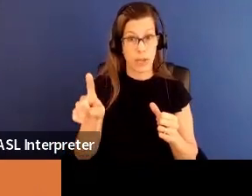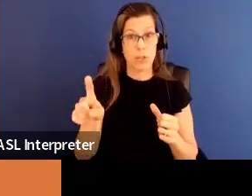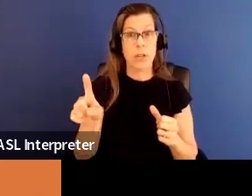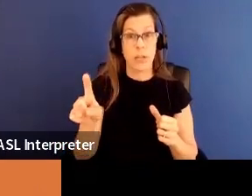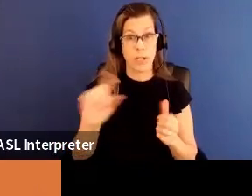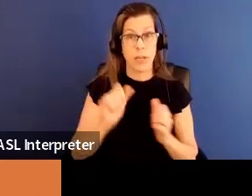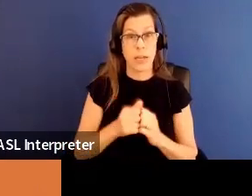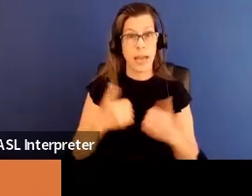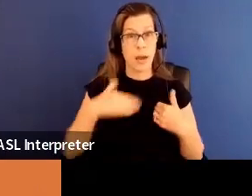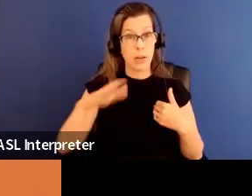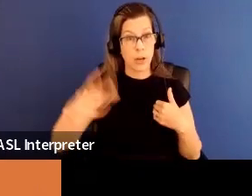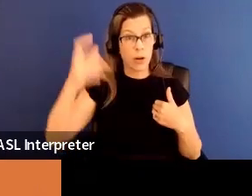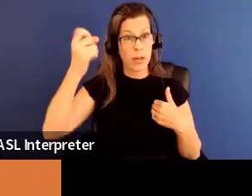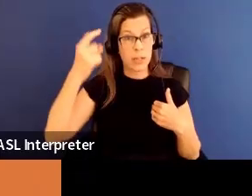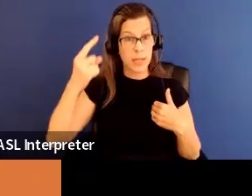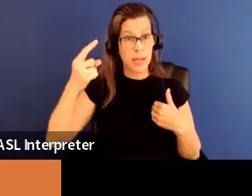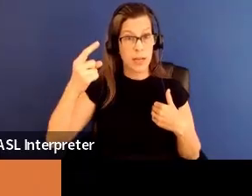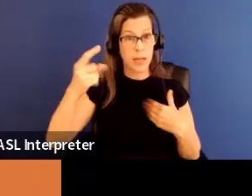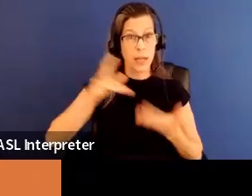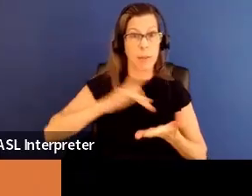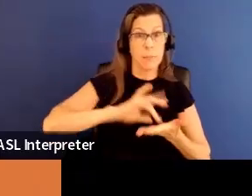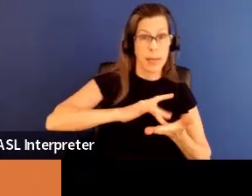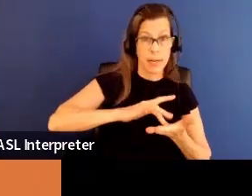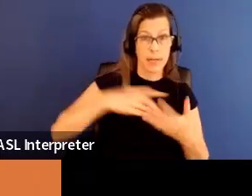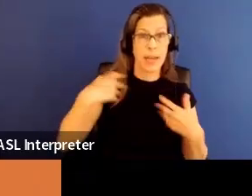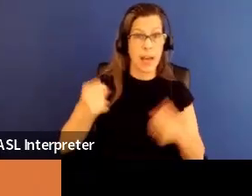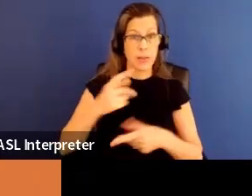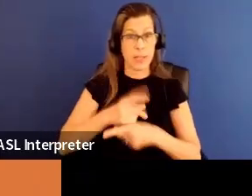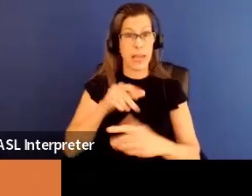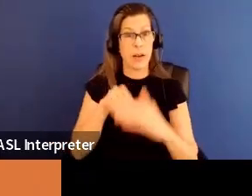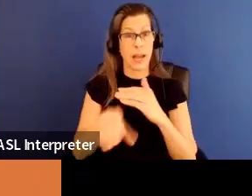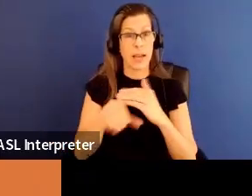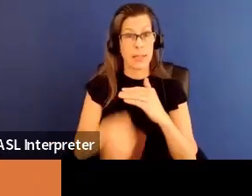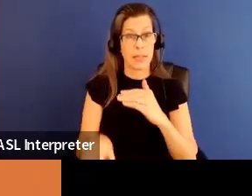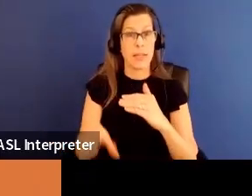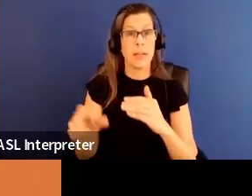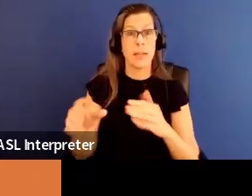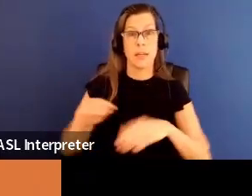OK, I